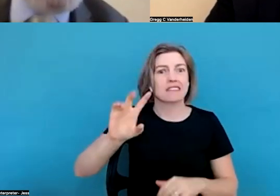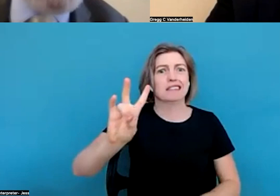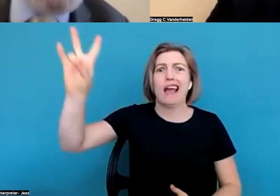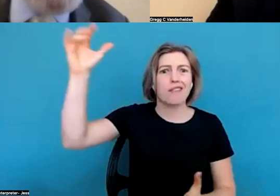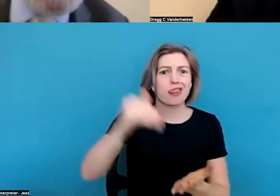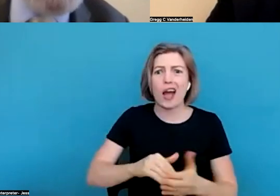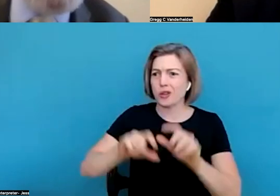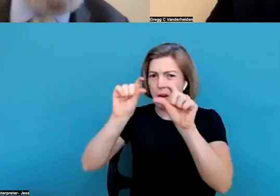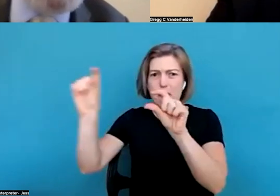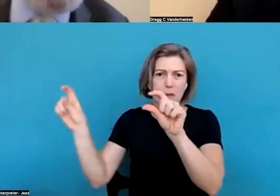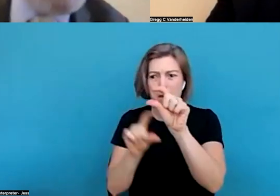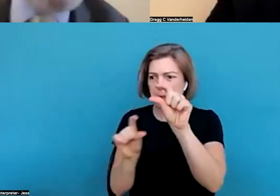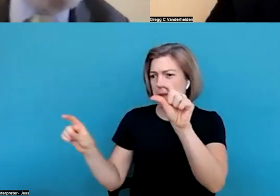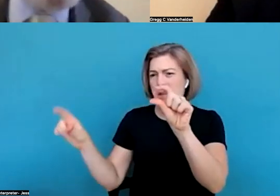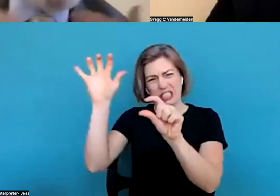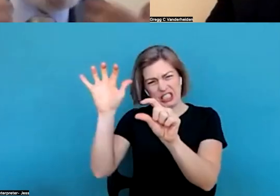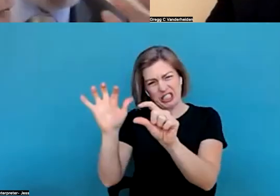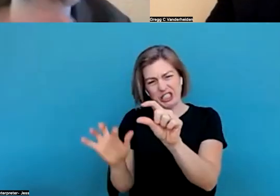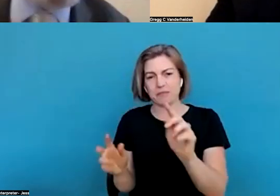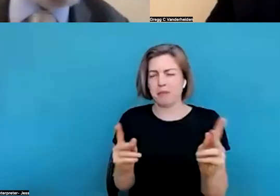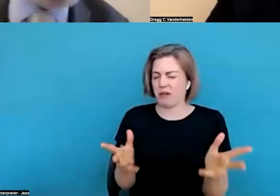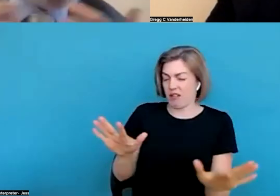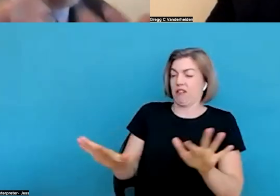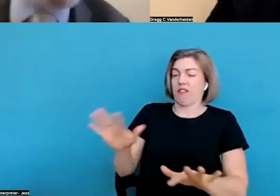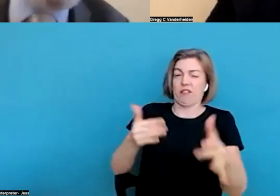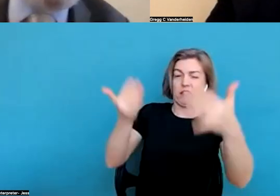because people just can't do that. We need a much more natural interface